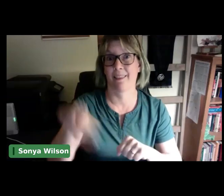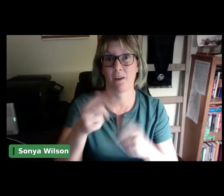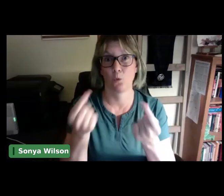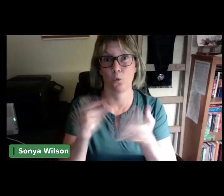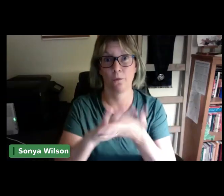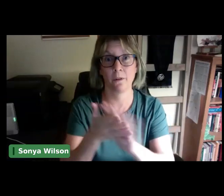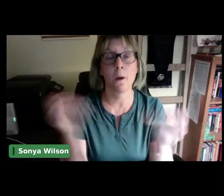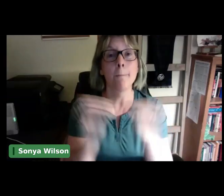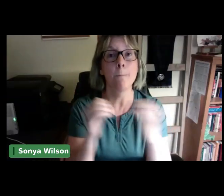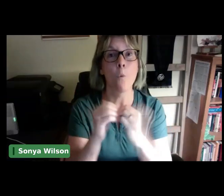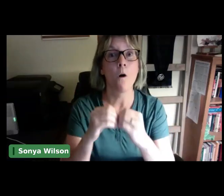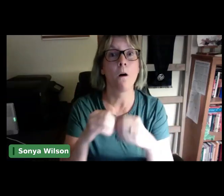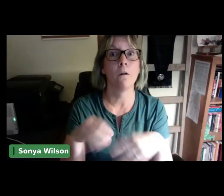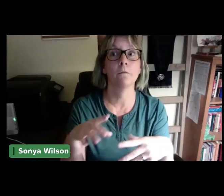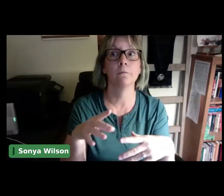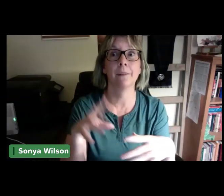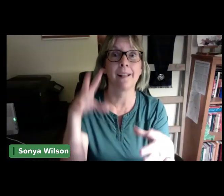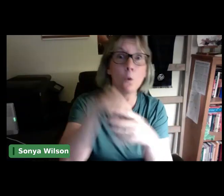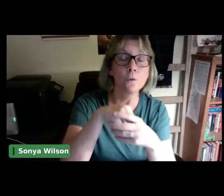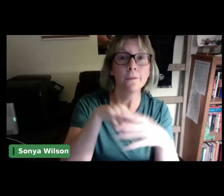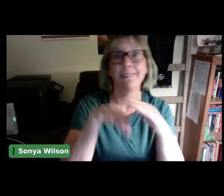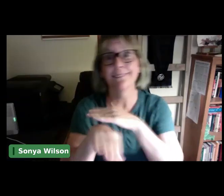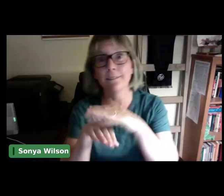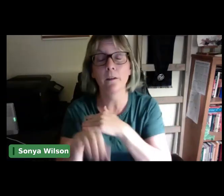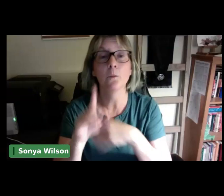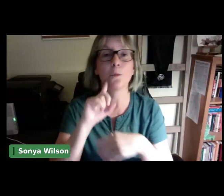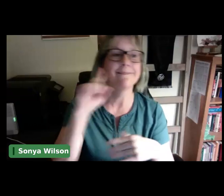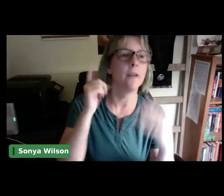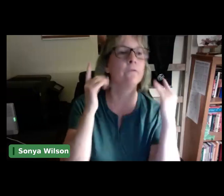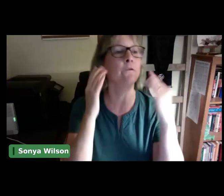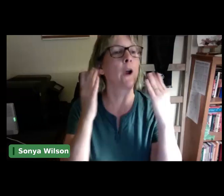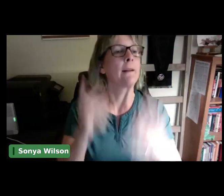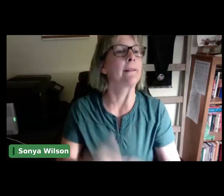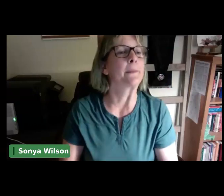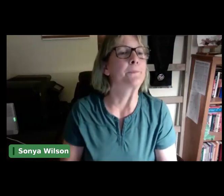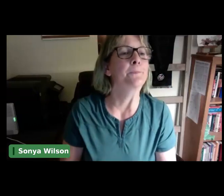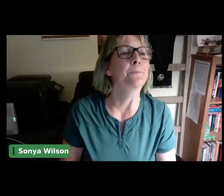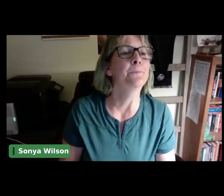In rock climbing gyms. I think they could be a lot more accessible, more inclusive and